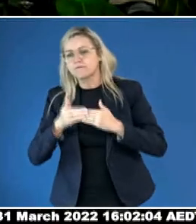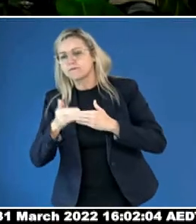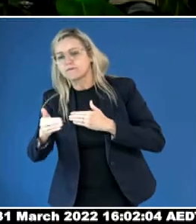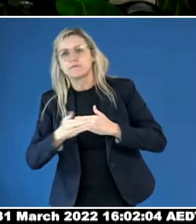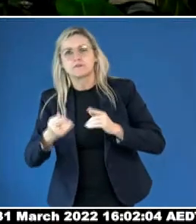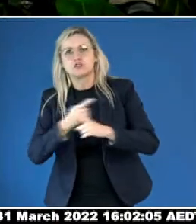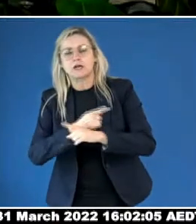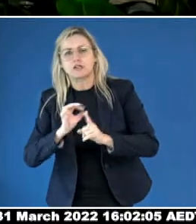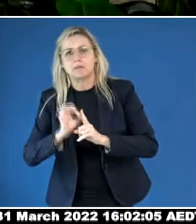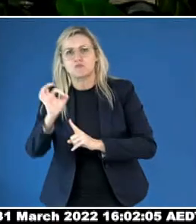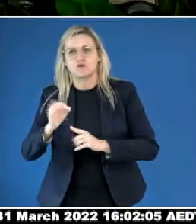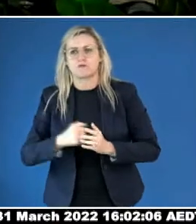have a survey to better understand our community.